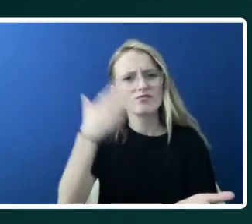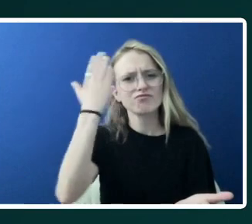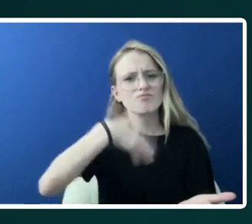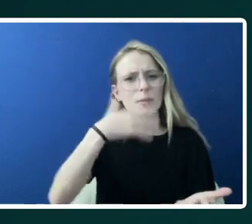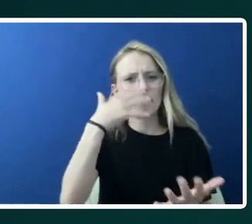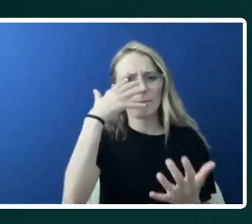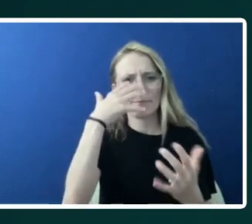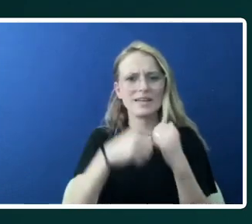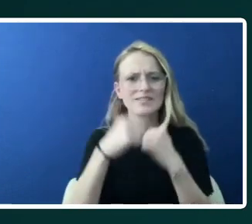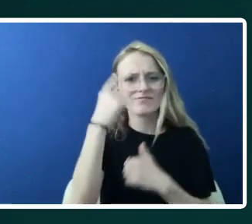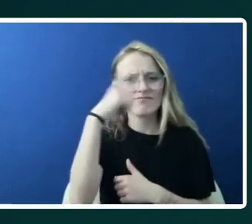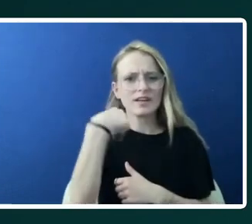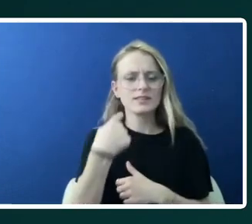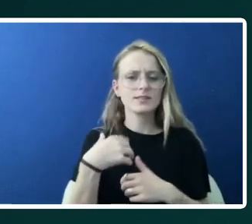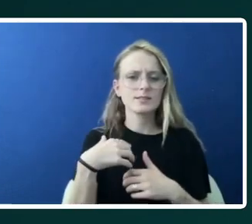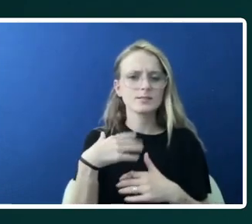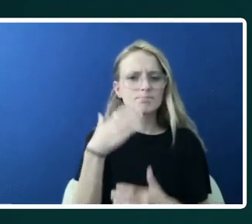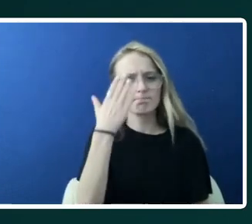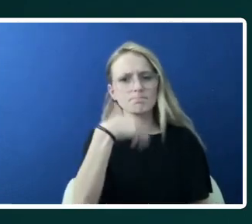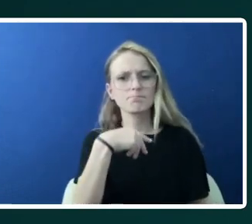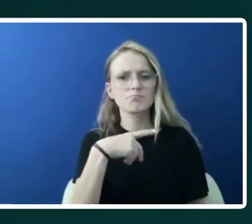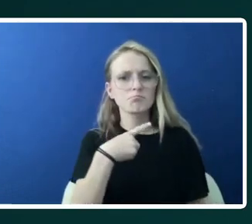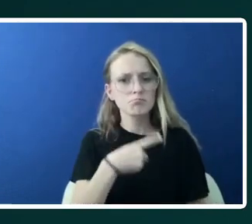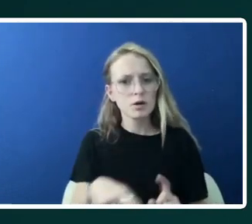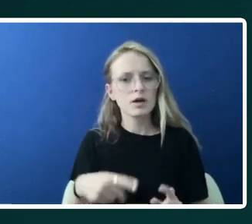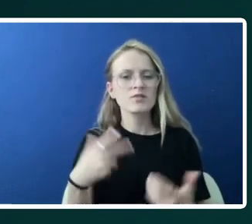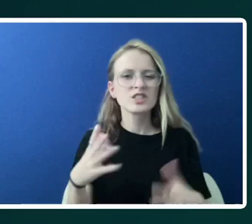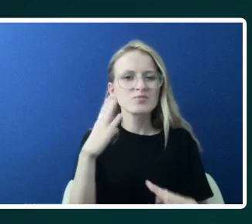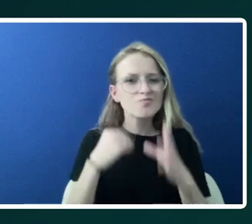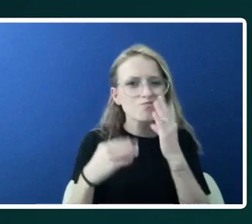own community. And whether it's the Spanish speaking community or everywhere else. The